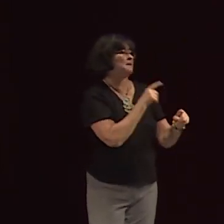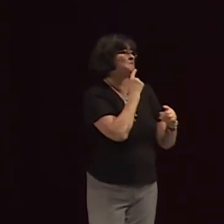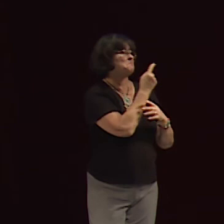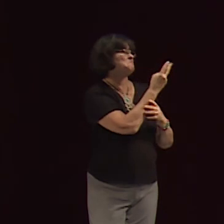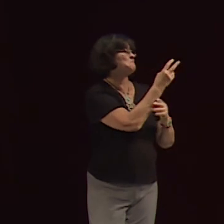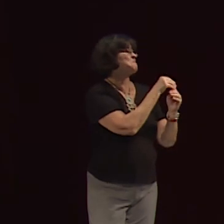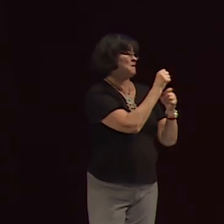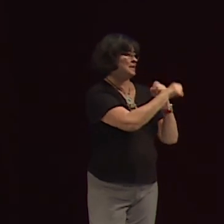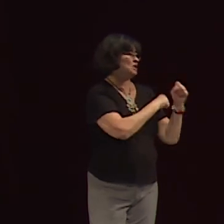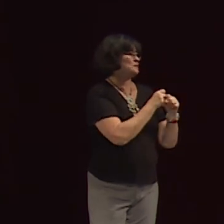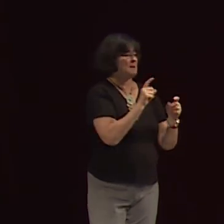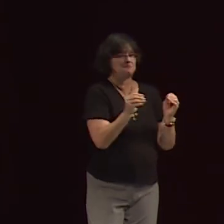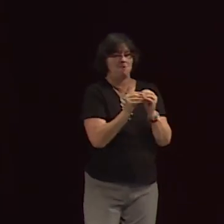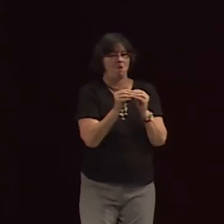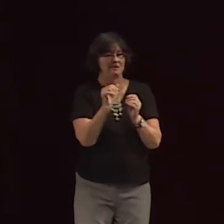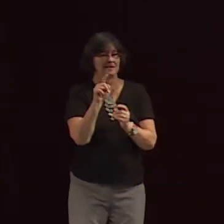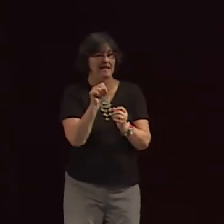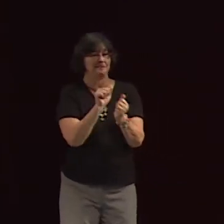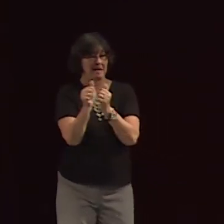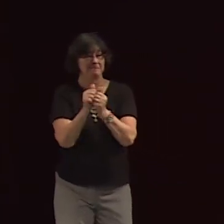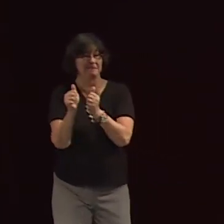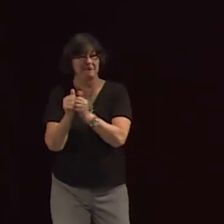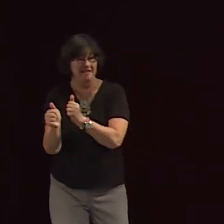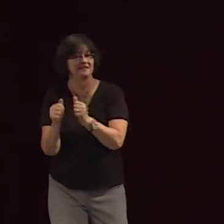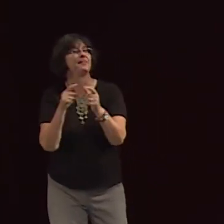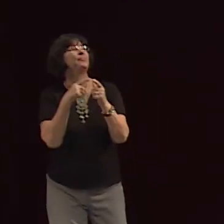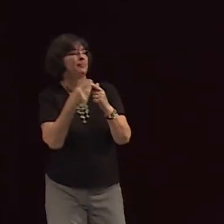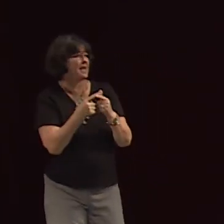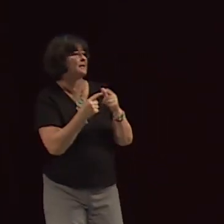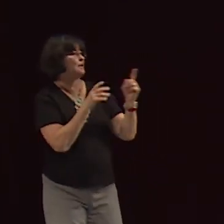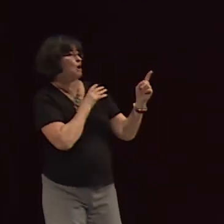We don't believe that that would happen right now because of the state of Congress,